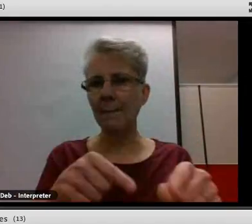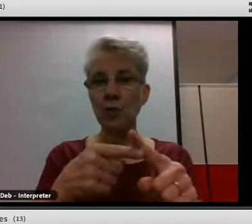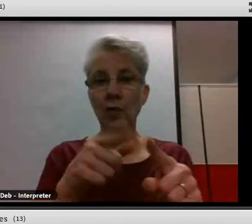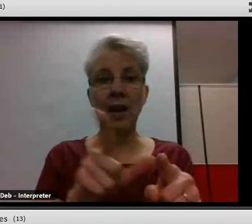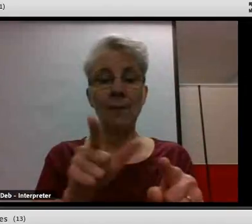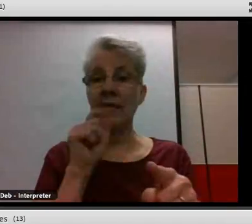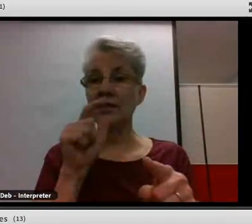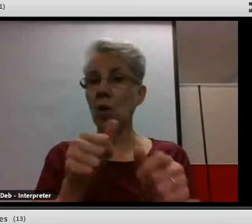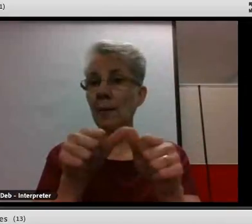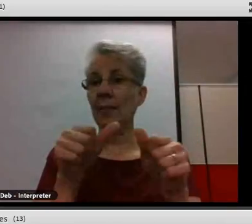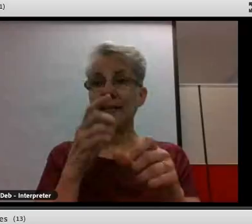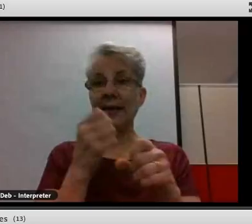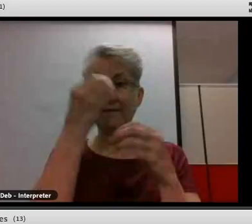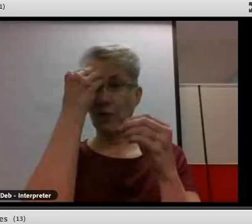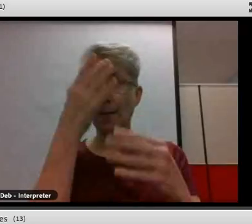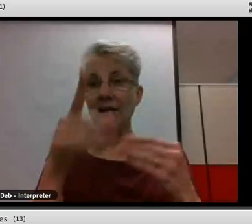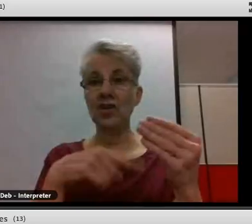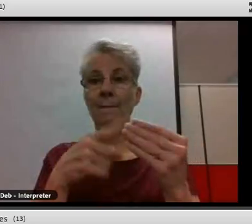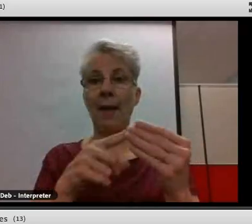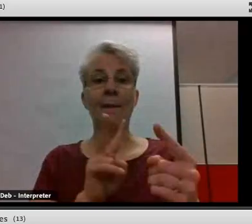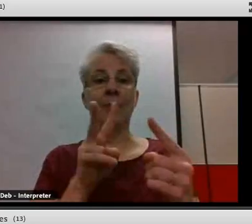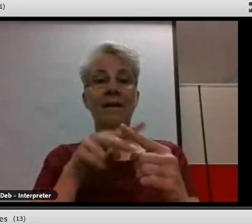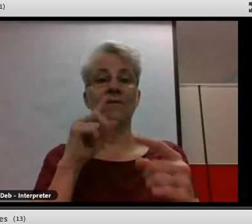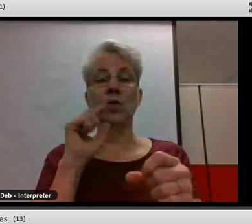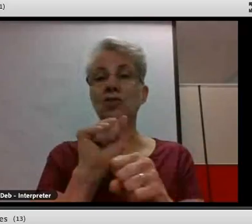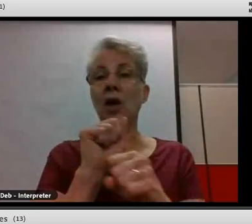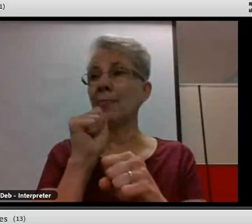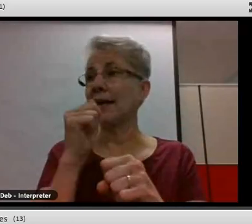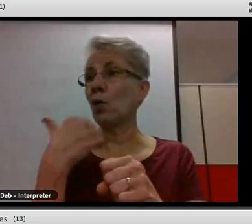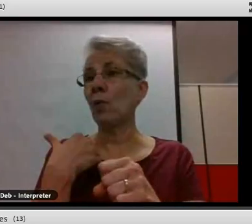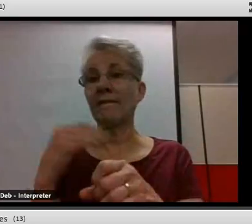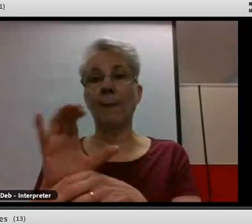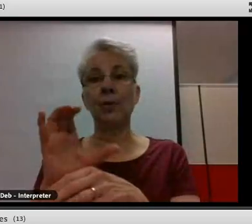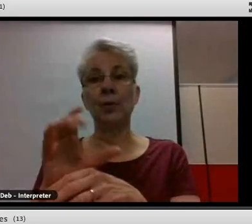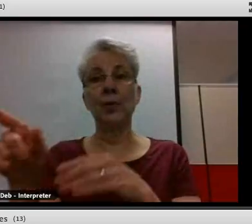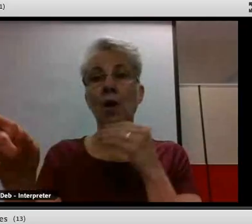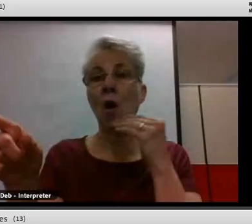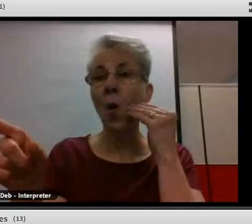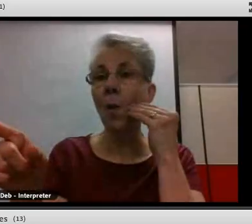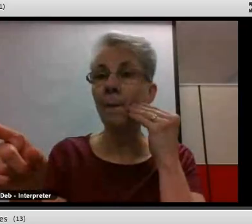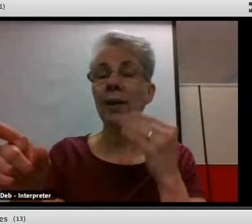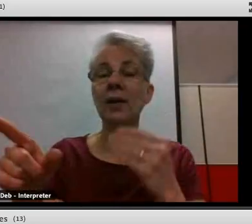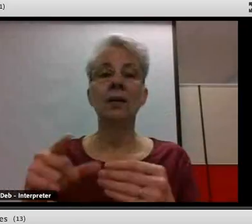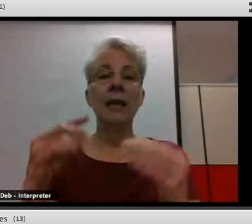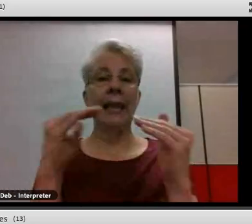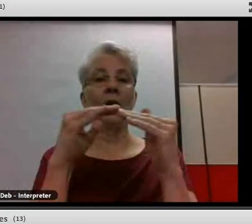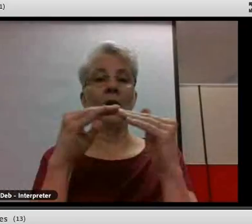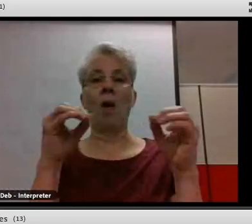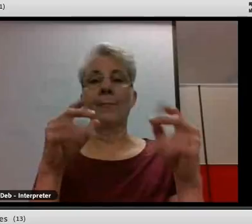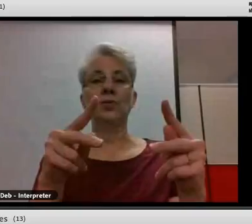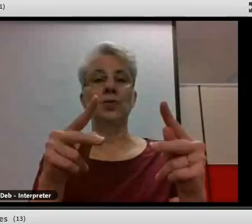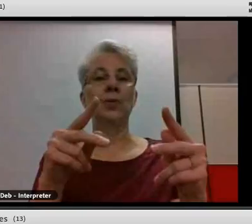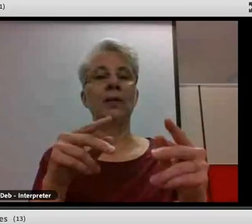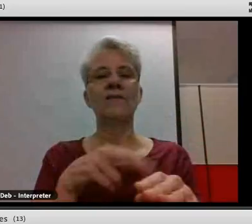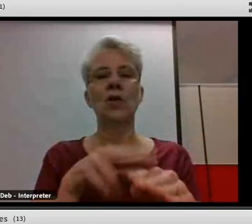Okay. So I just wanted to give you a couple examples, and I know that you've got a bunch that you've seen yourself.